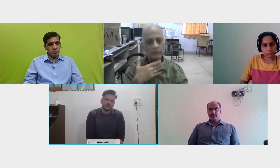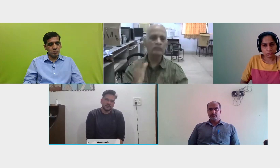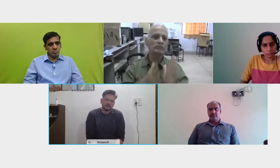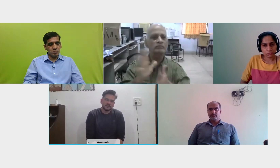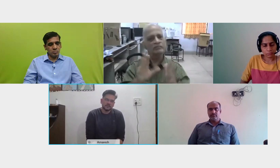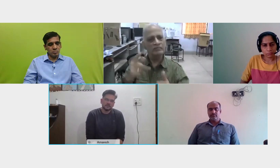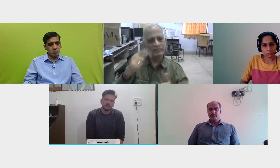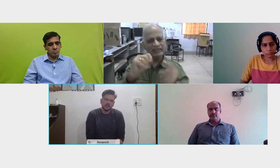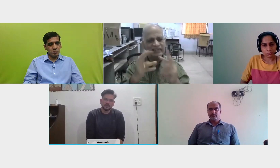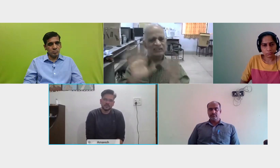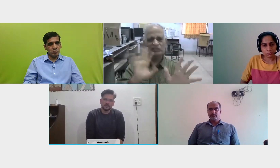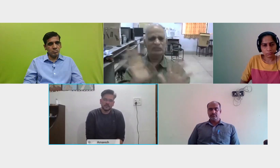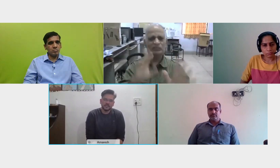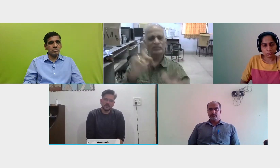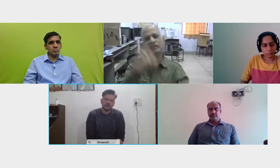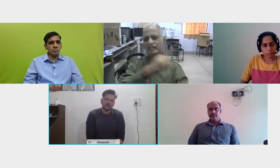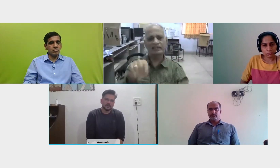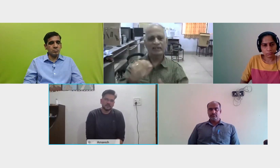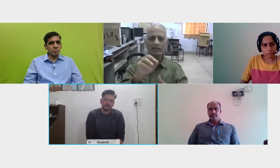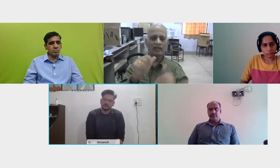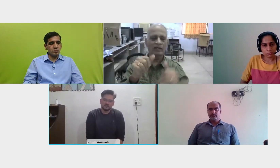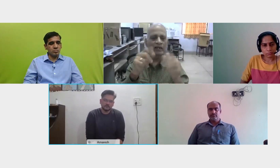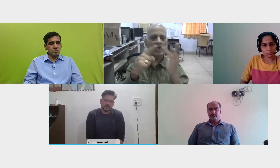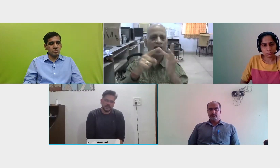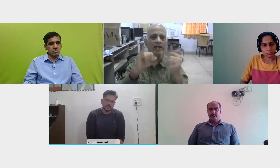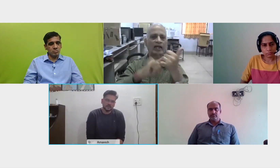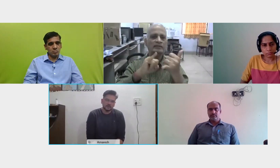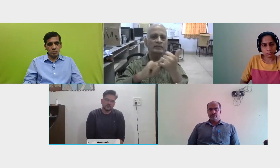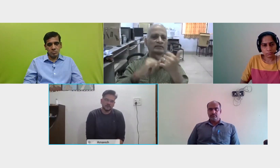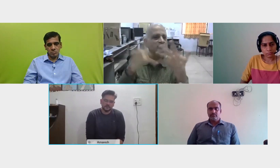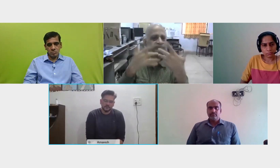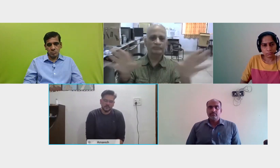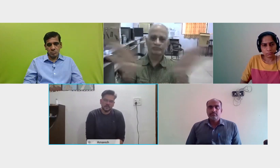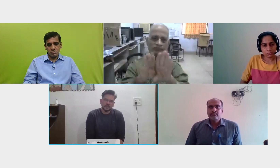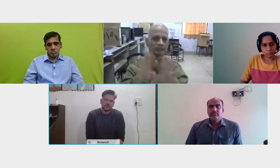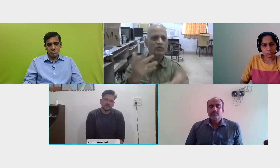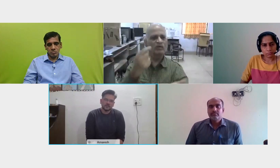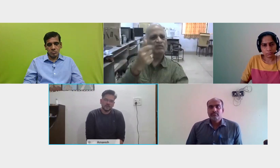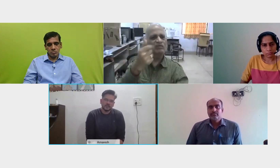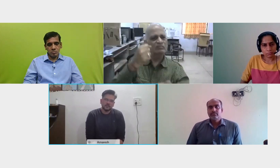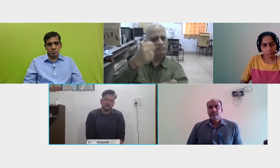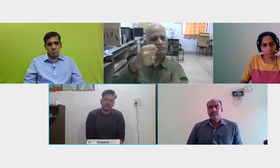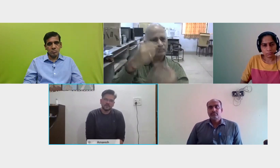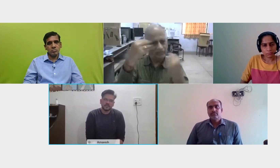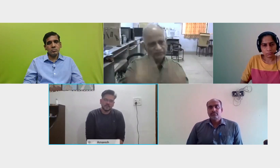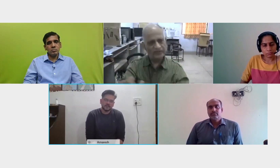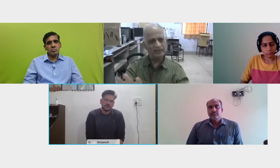say vellam, so when we fingerspell all that we will have lot of confusion, so at the first